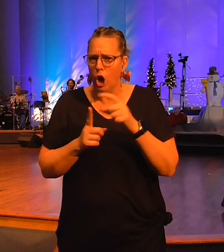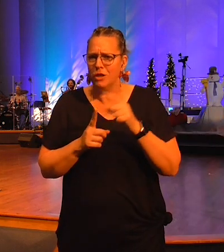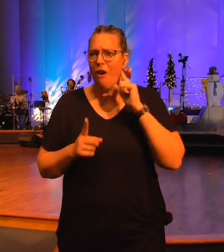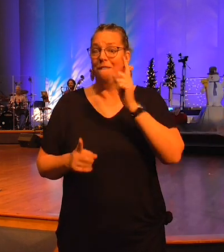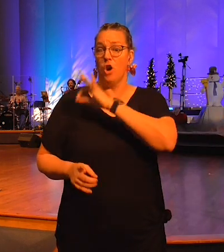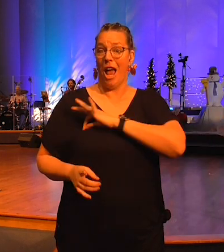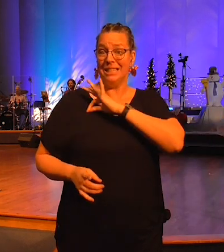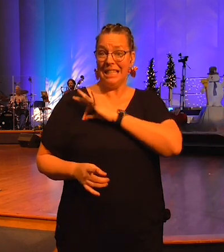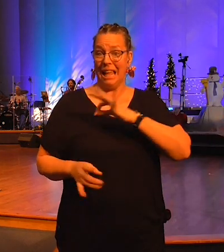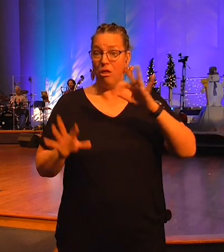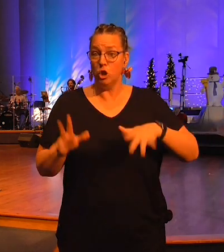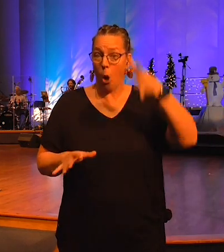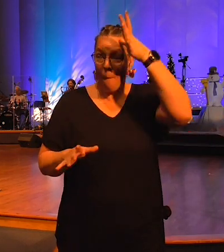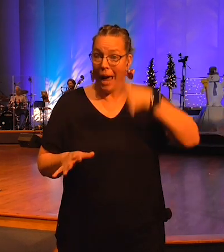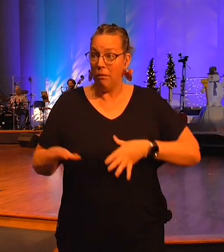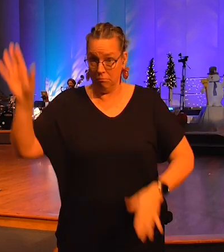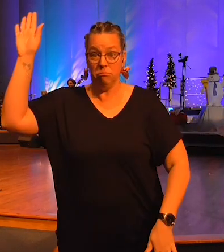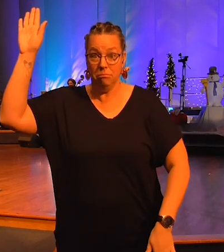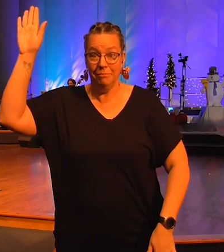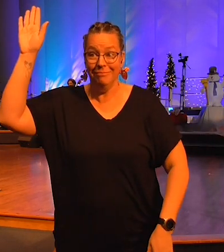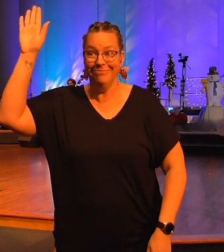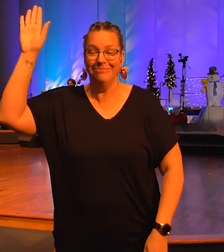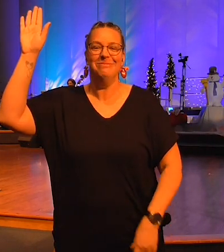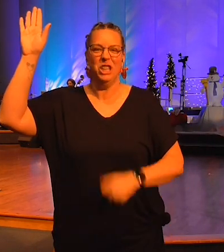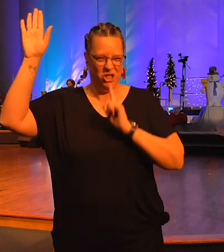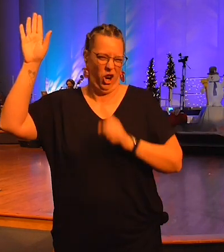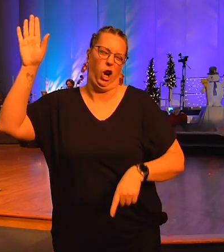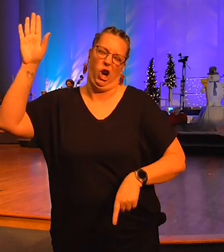warmed up here I'd like to know how many of you think that you know all the words to Frosty the